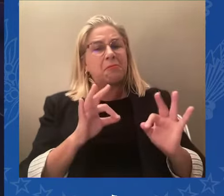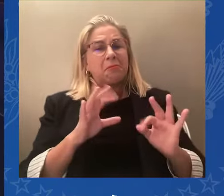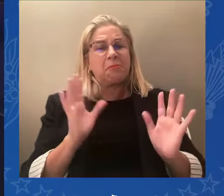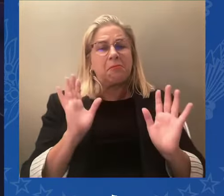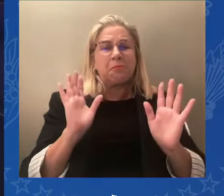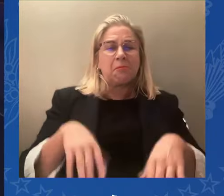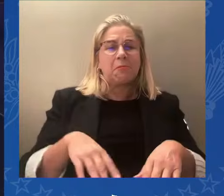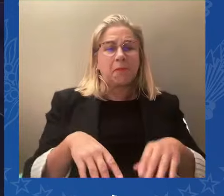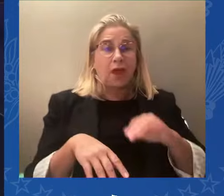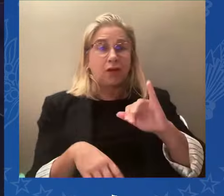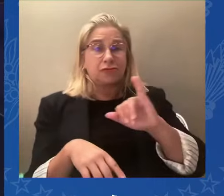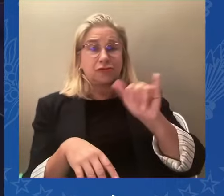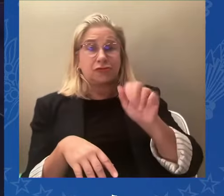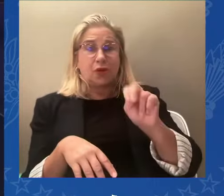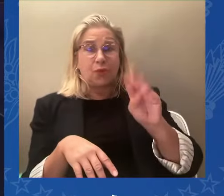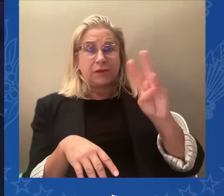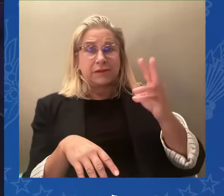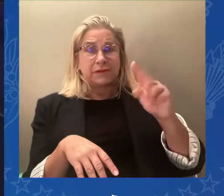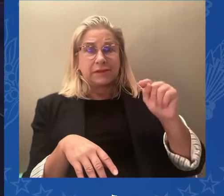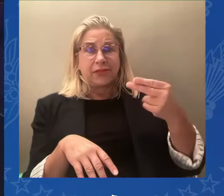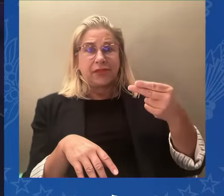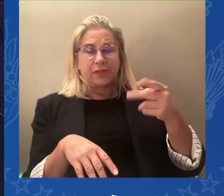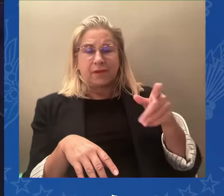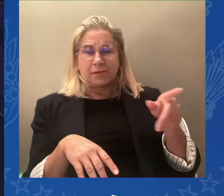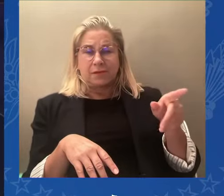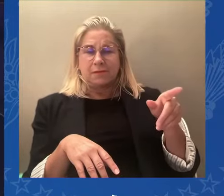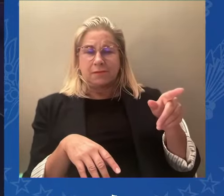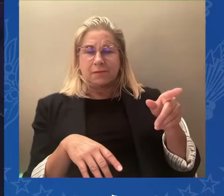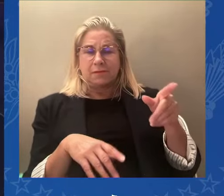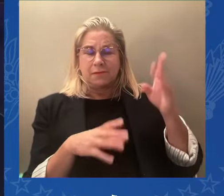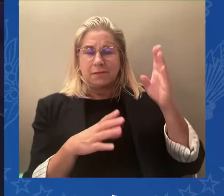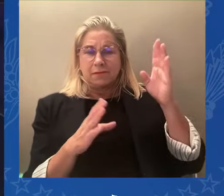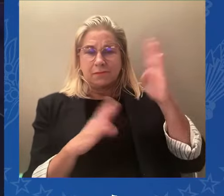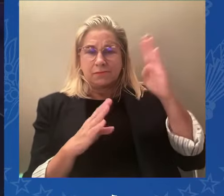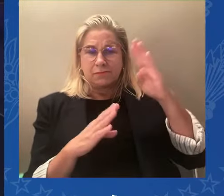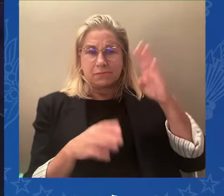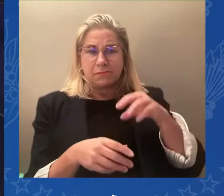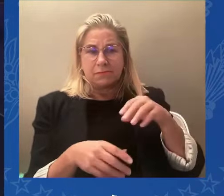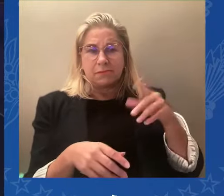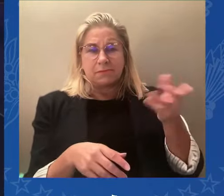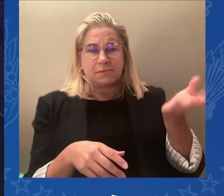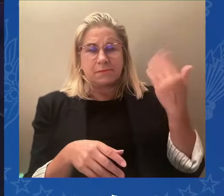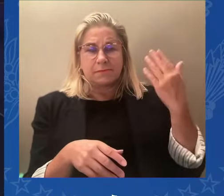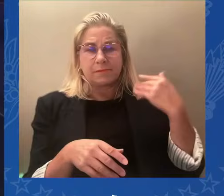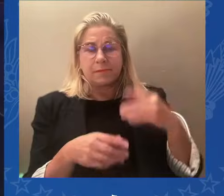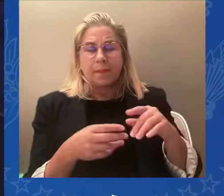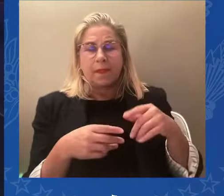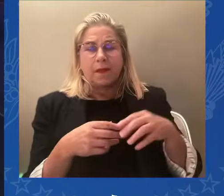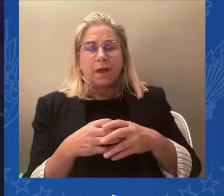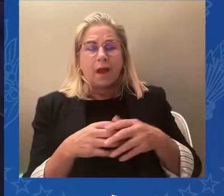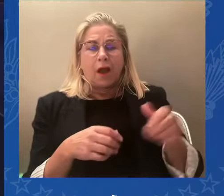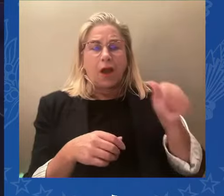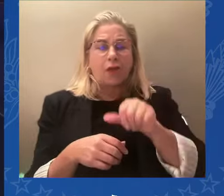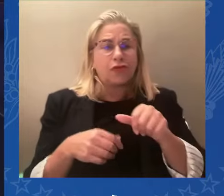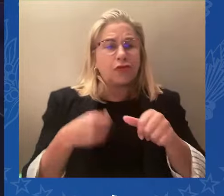but they wouldn’t go. He says immigrants -- Black and brown immigrants “poison the blood” of our country.